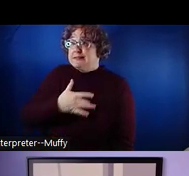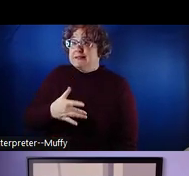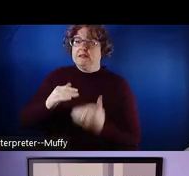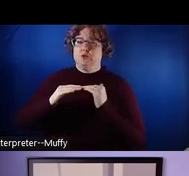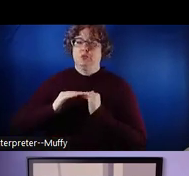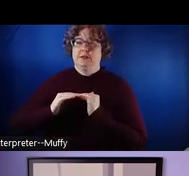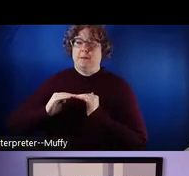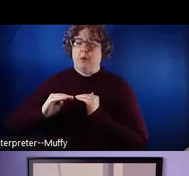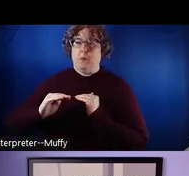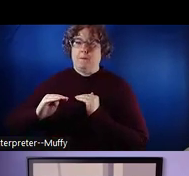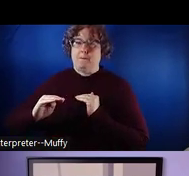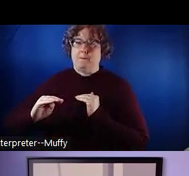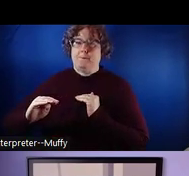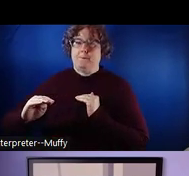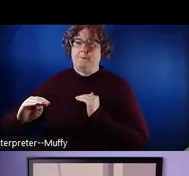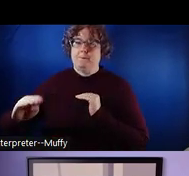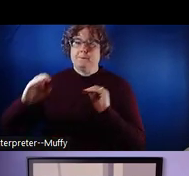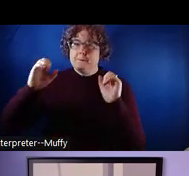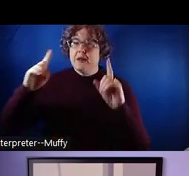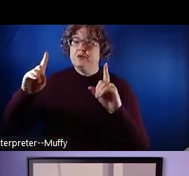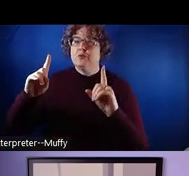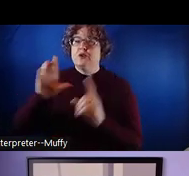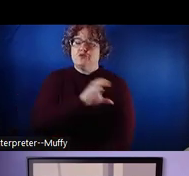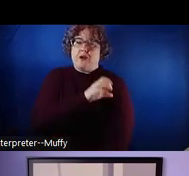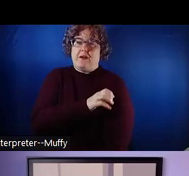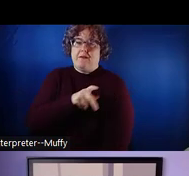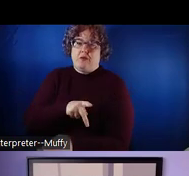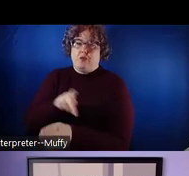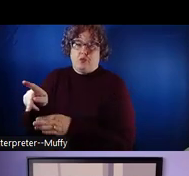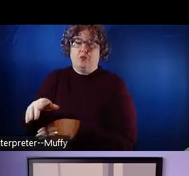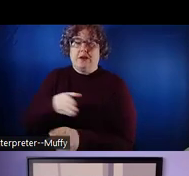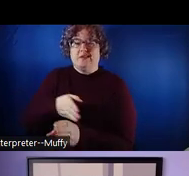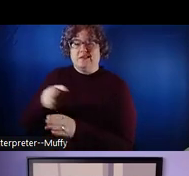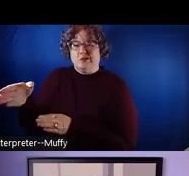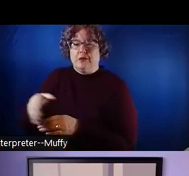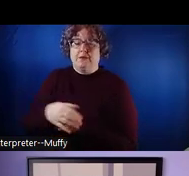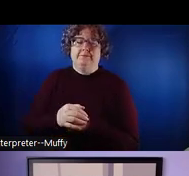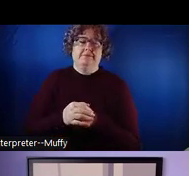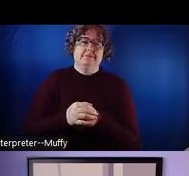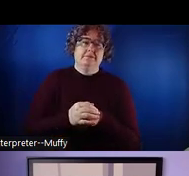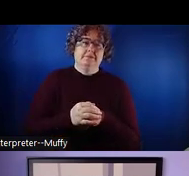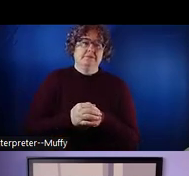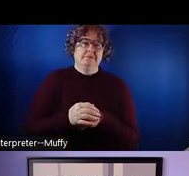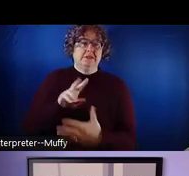throughout the educational and clinical practice and career. So again, this points to provider beliefs